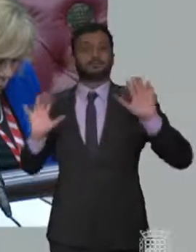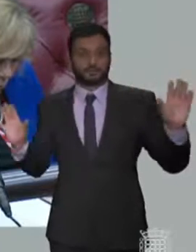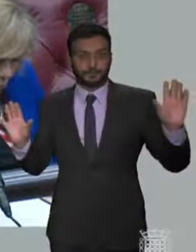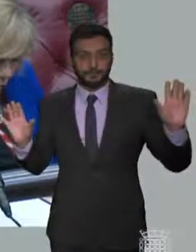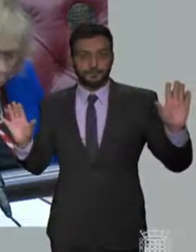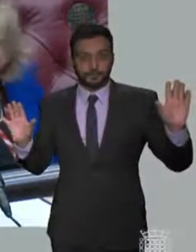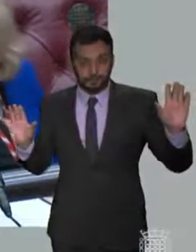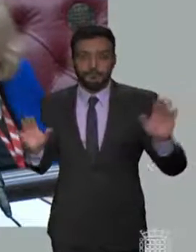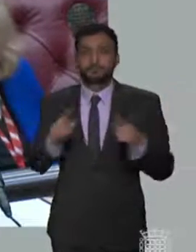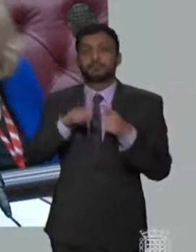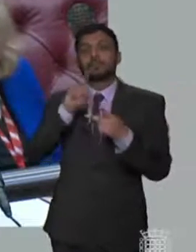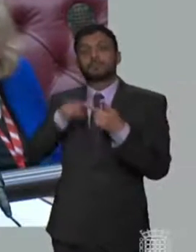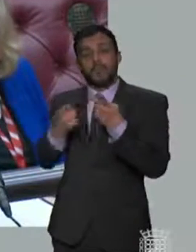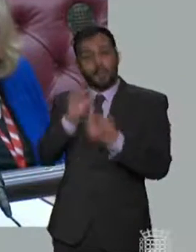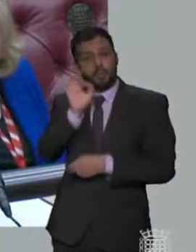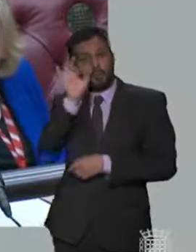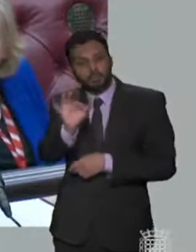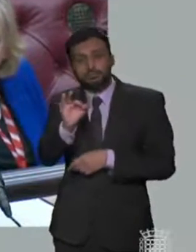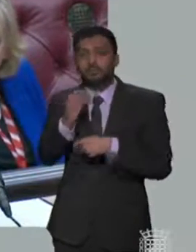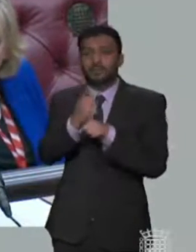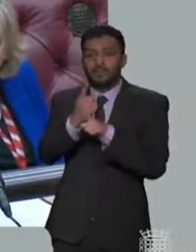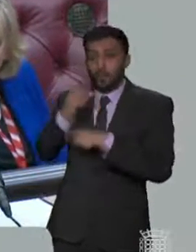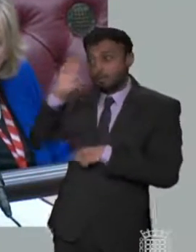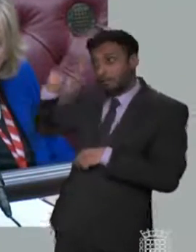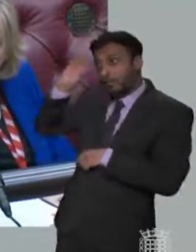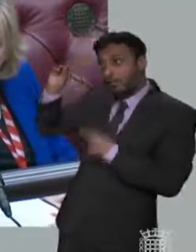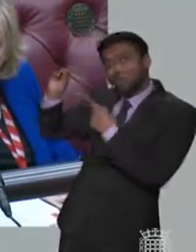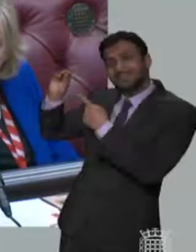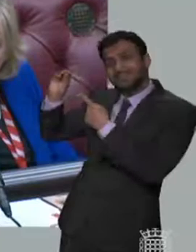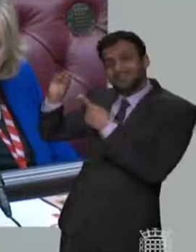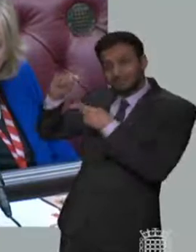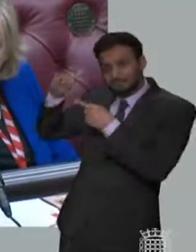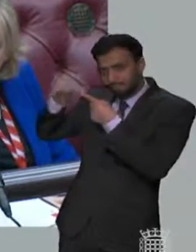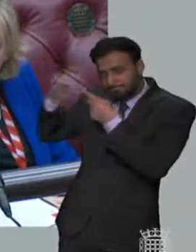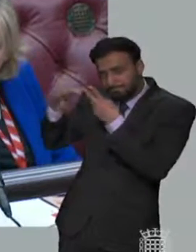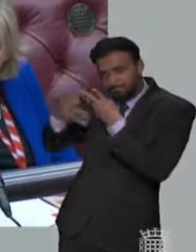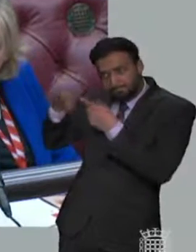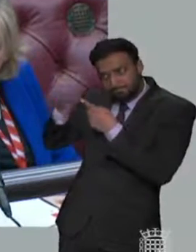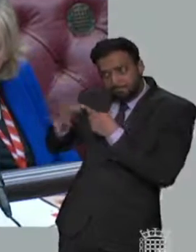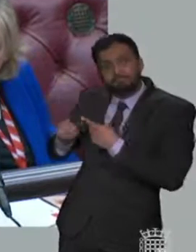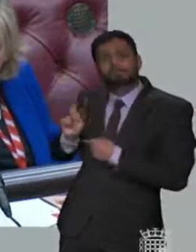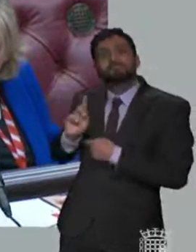will be um clause 2 requires the secretary of state working pensions to regularly report